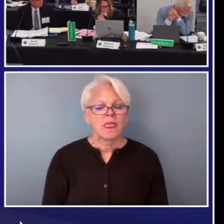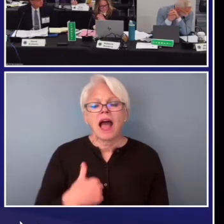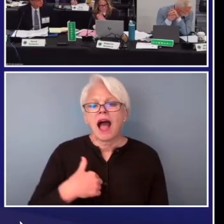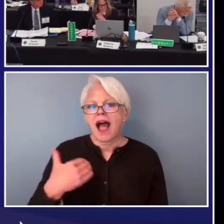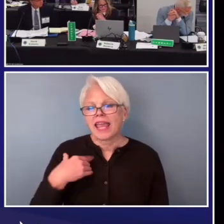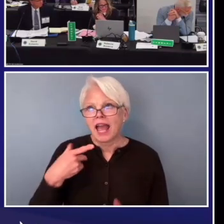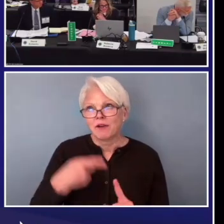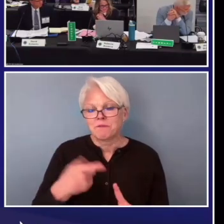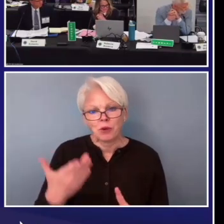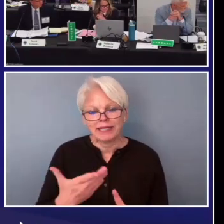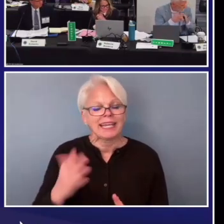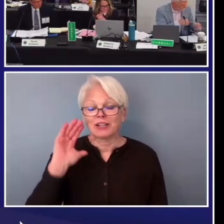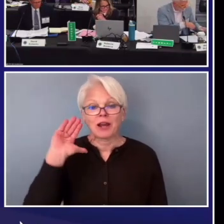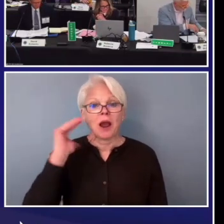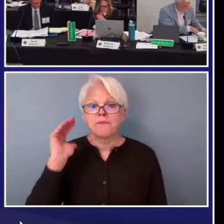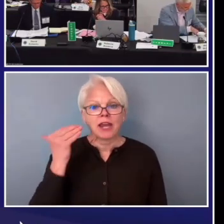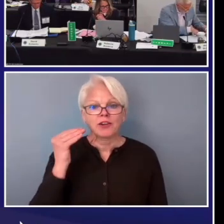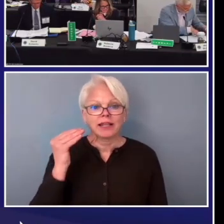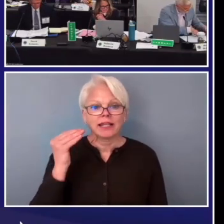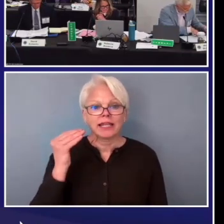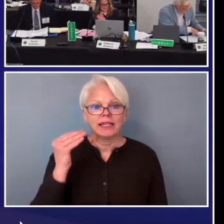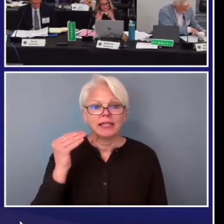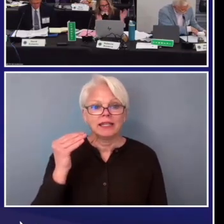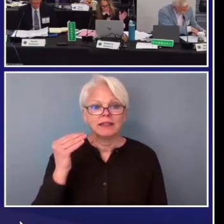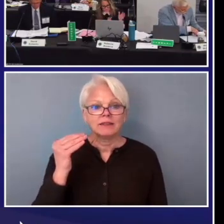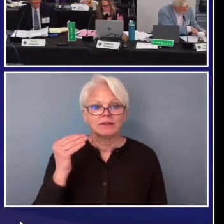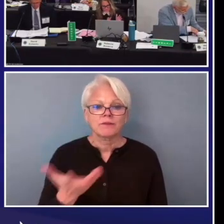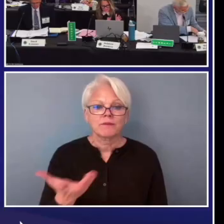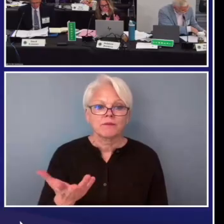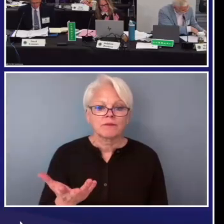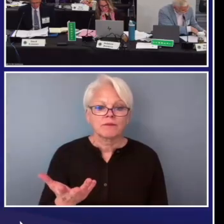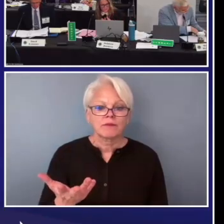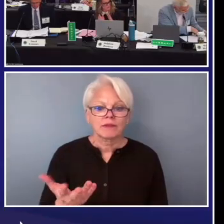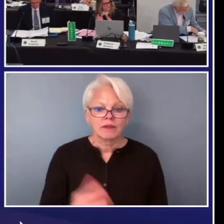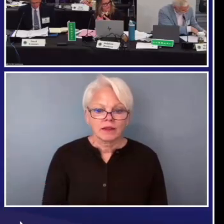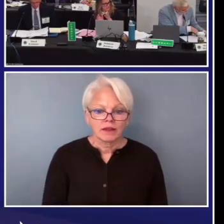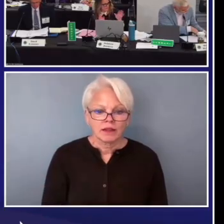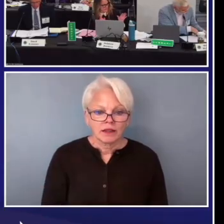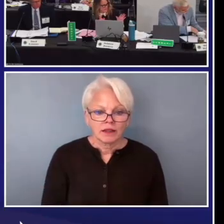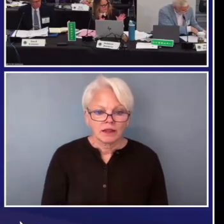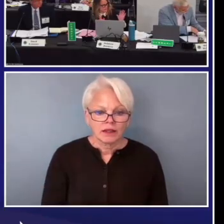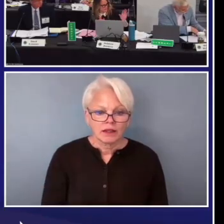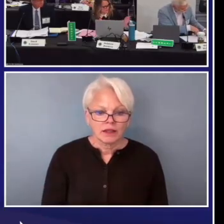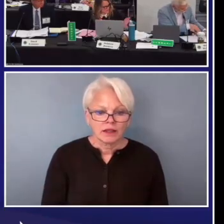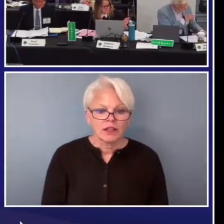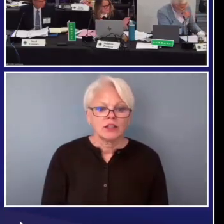Apparently, um, So the Funderling, it has to be live and active, right? Yes.